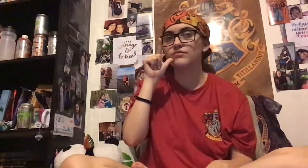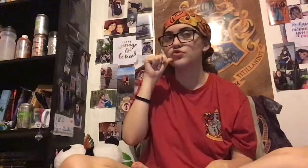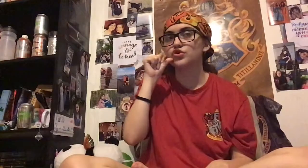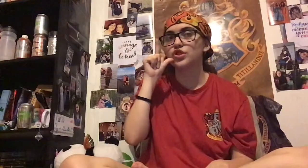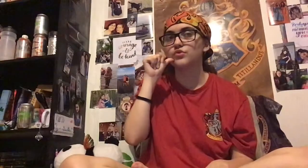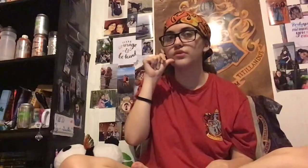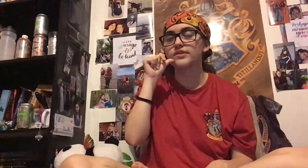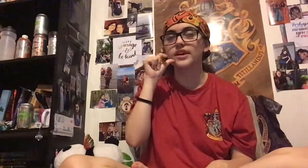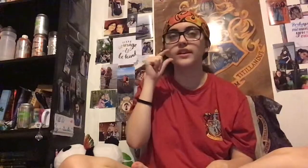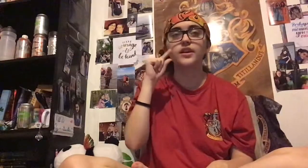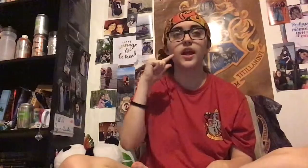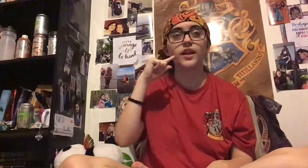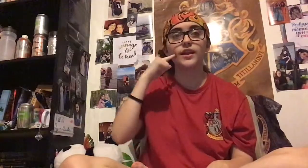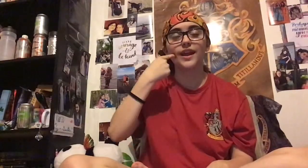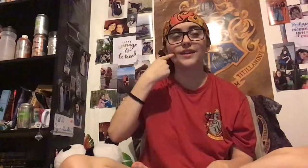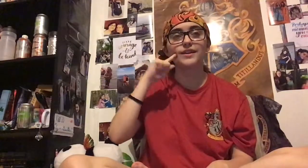The cute little sign candy